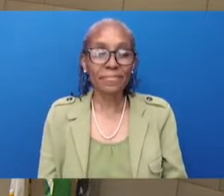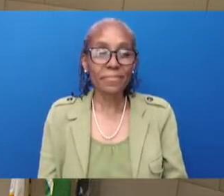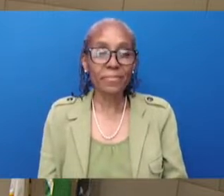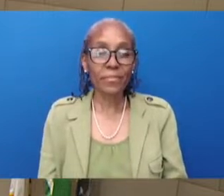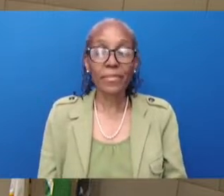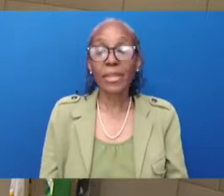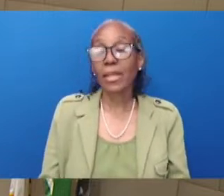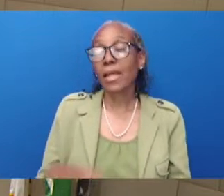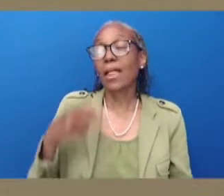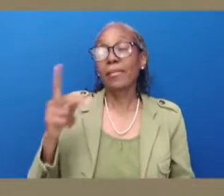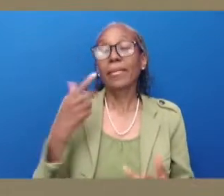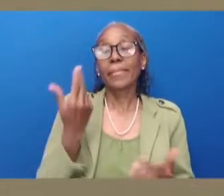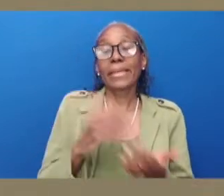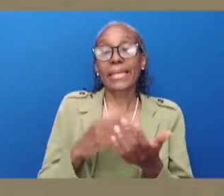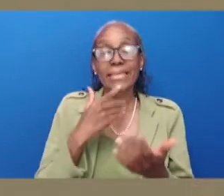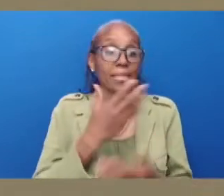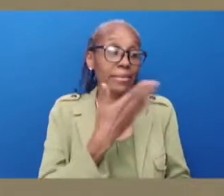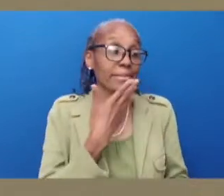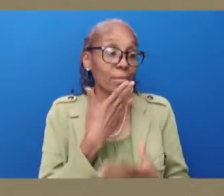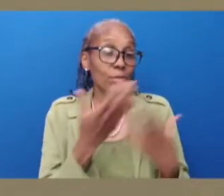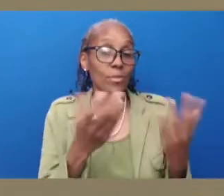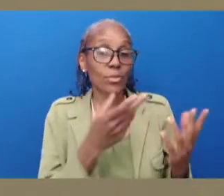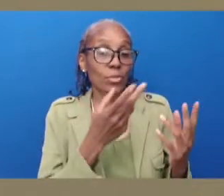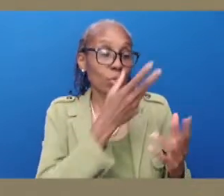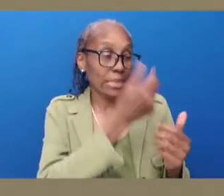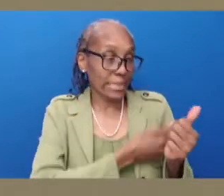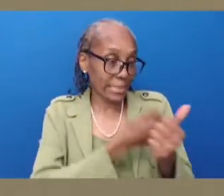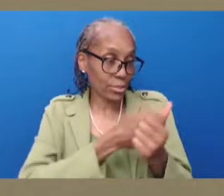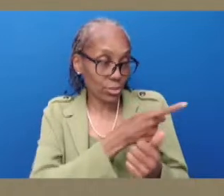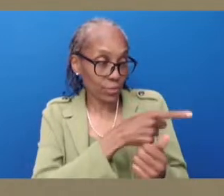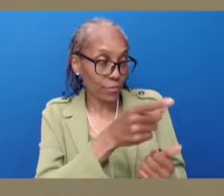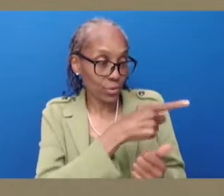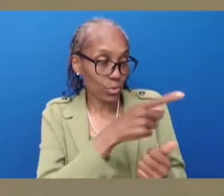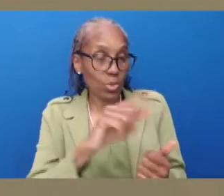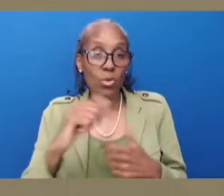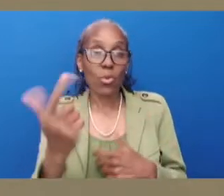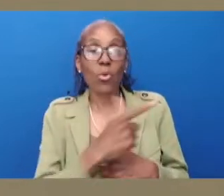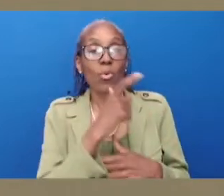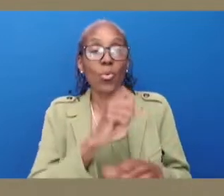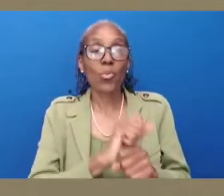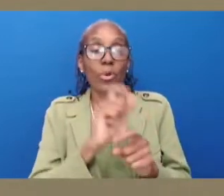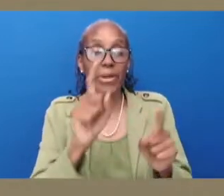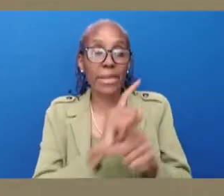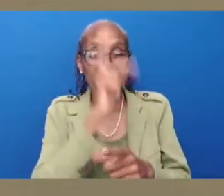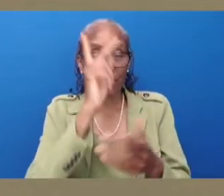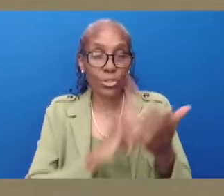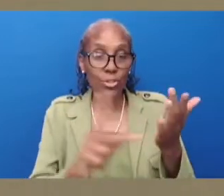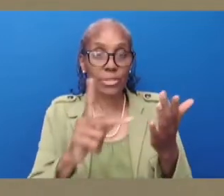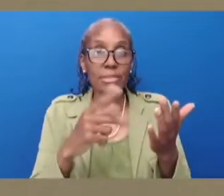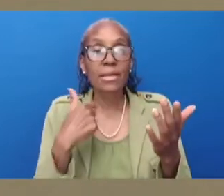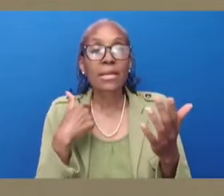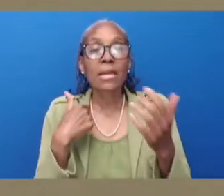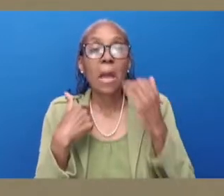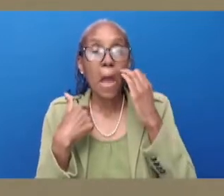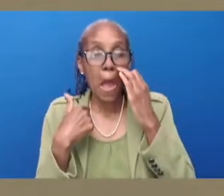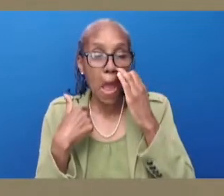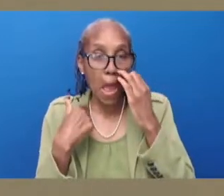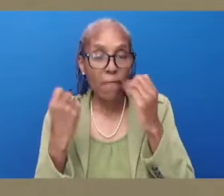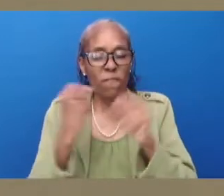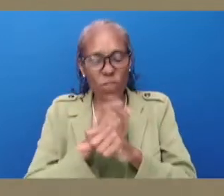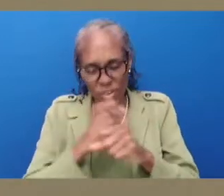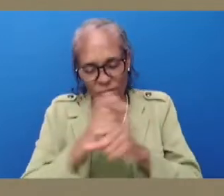TOGETHER AND COORDINATED.